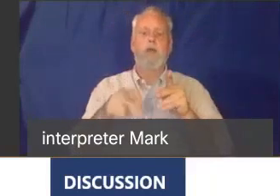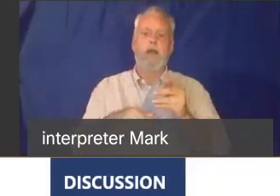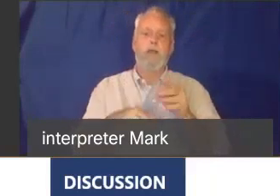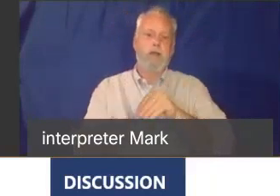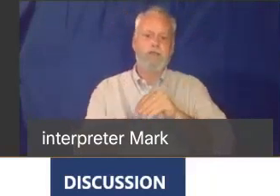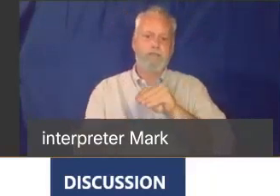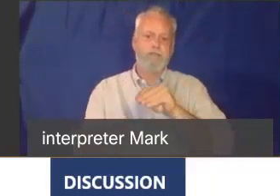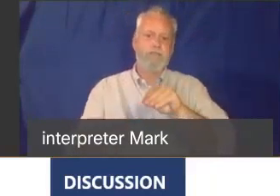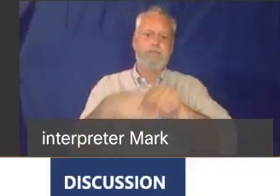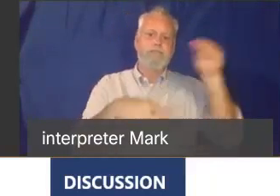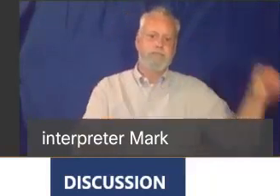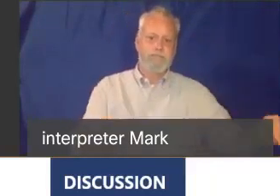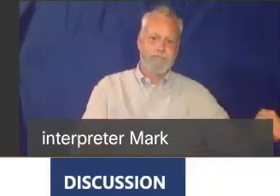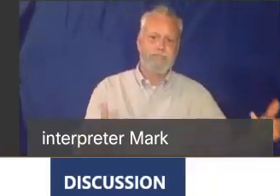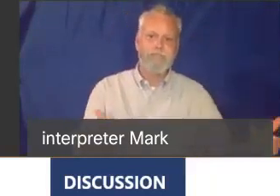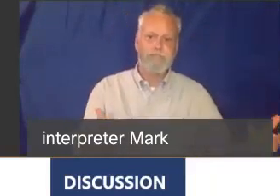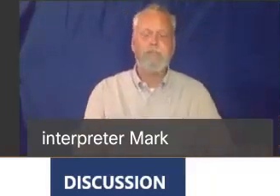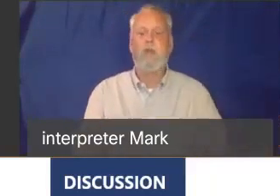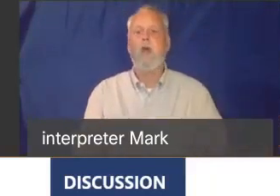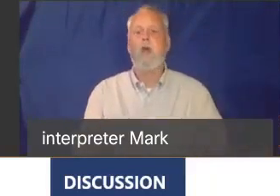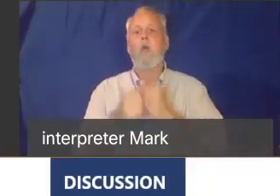And find solution, I will say with a bending there are.